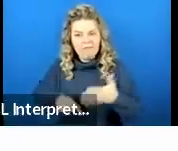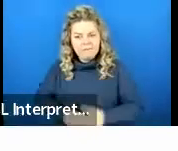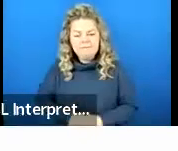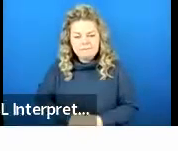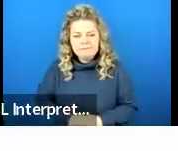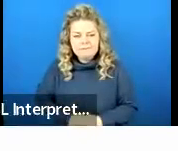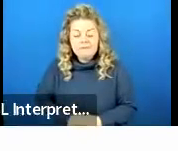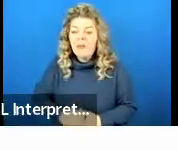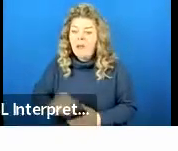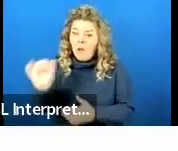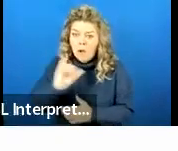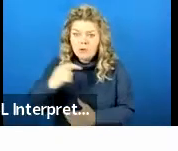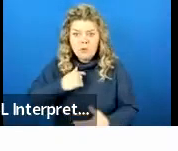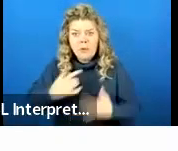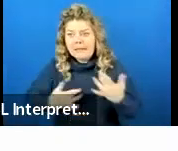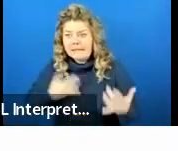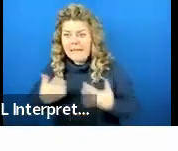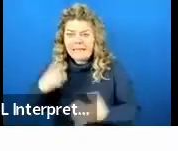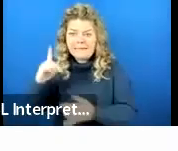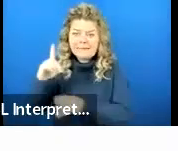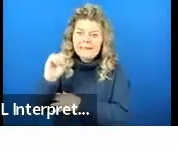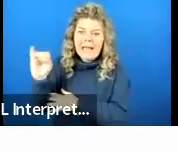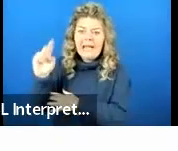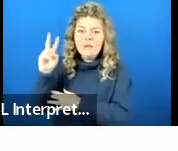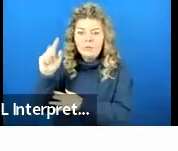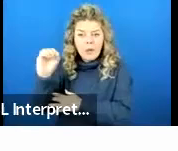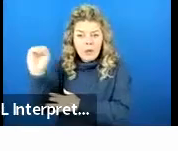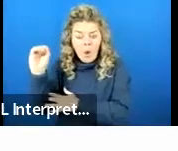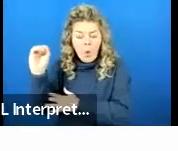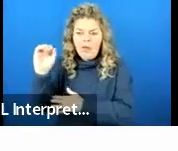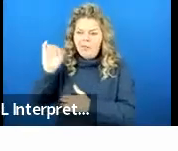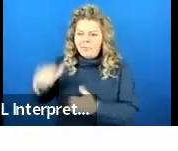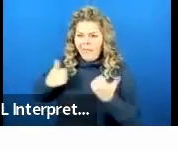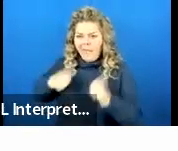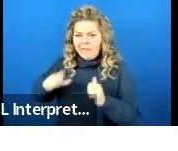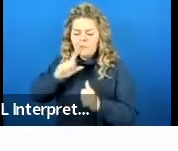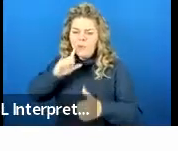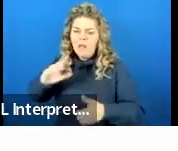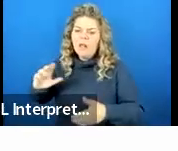We're also excited that our DEI two point efforts will prioritize the interconnections of diversity, equity,